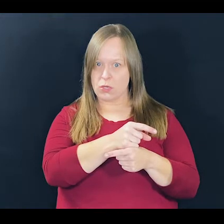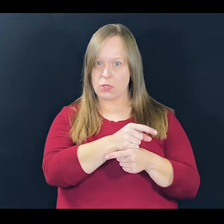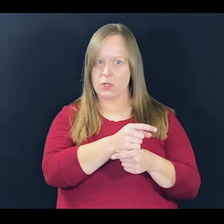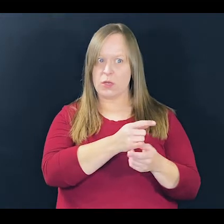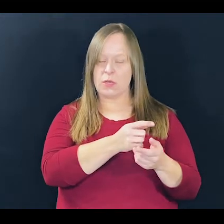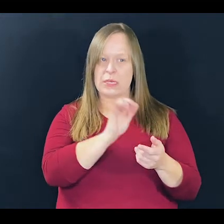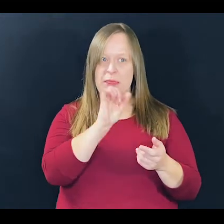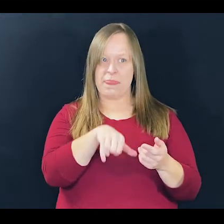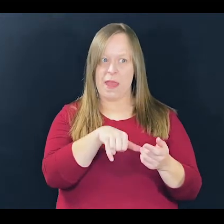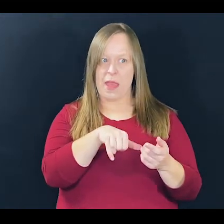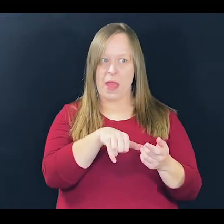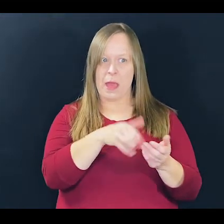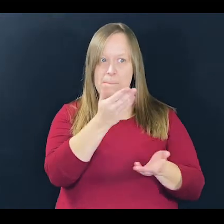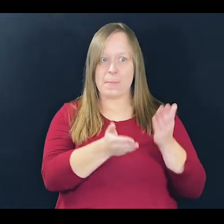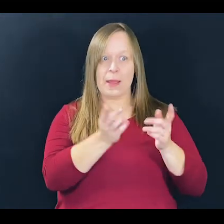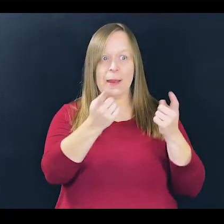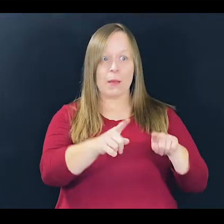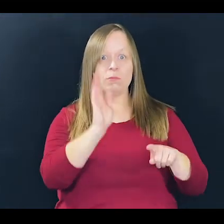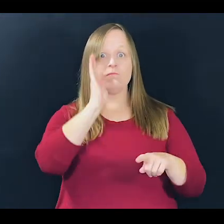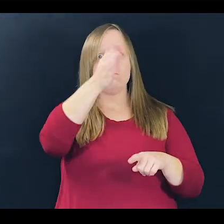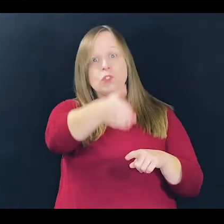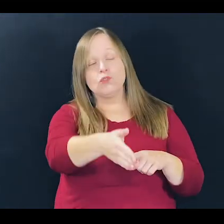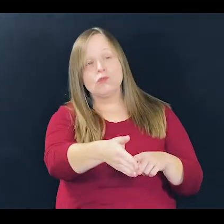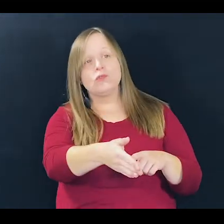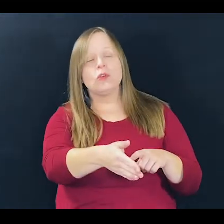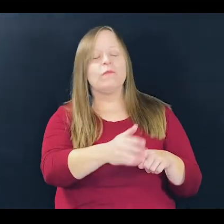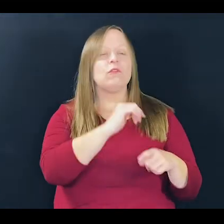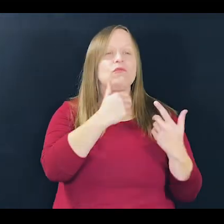something that you think might happen and if you don't want to speculate